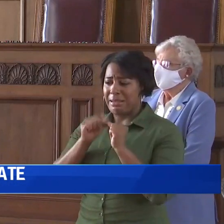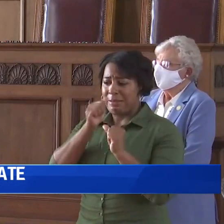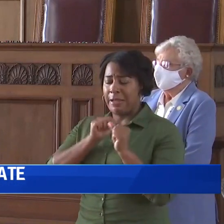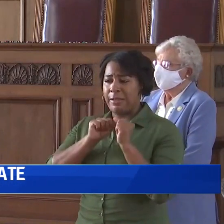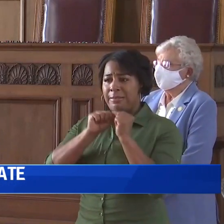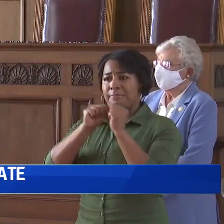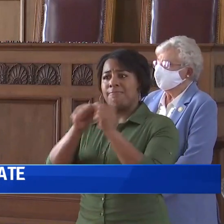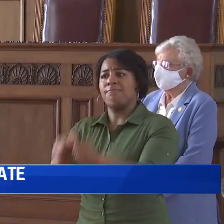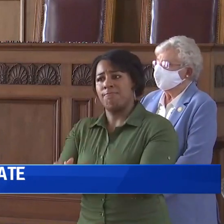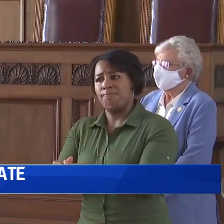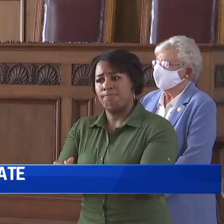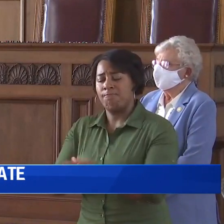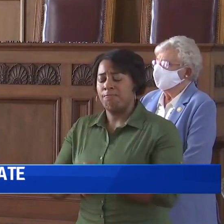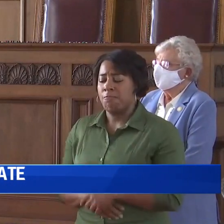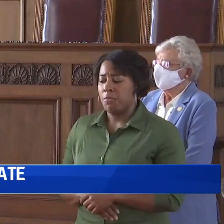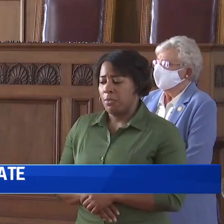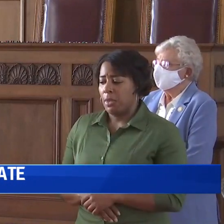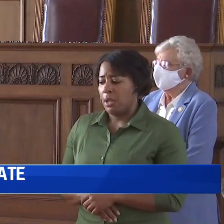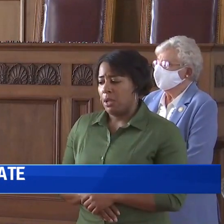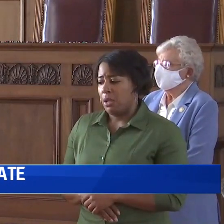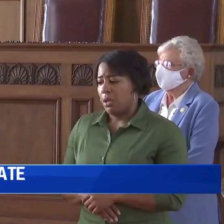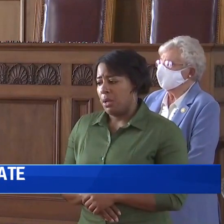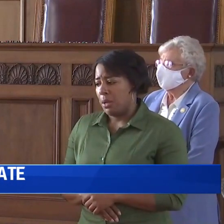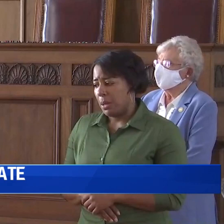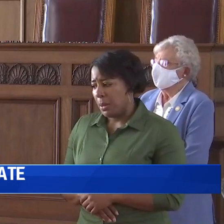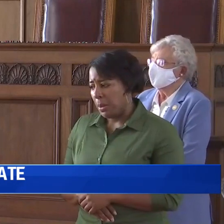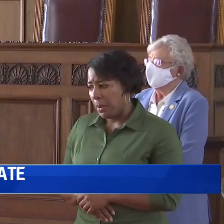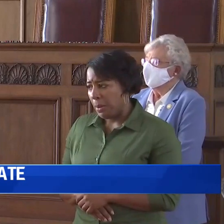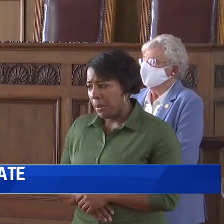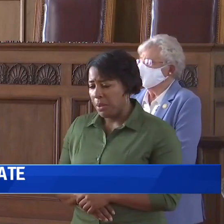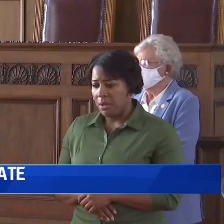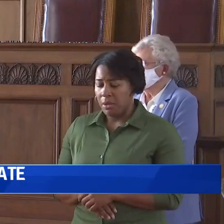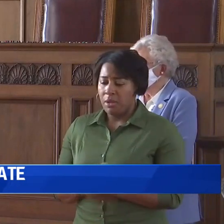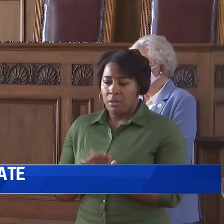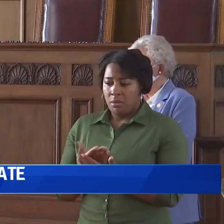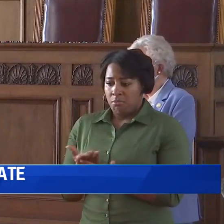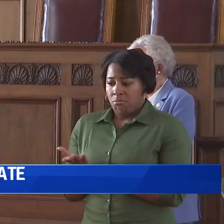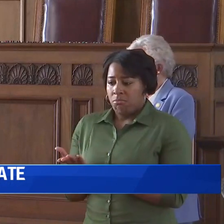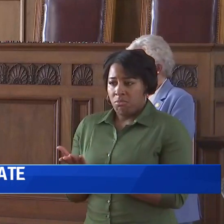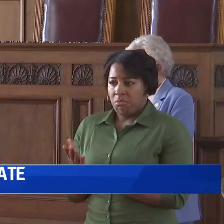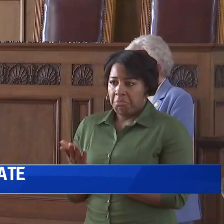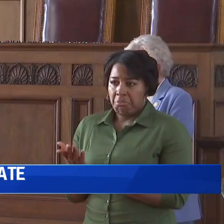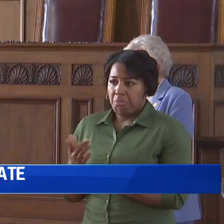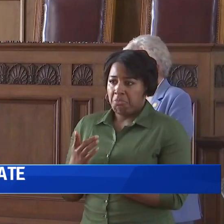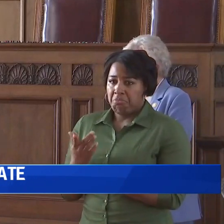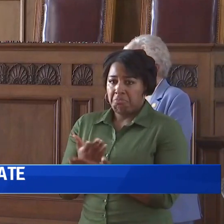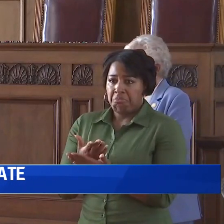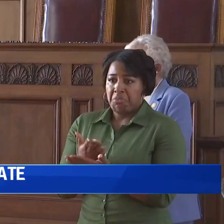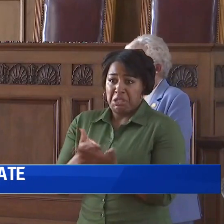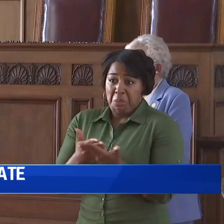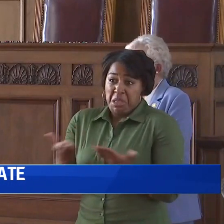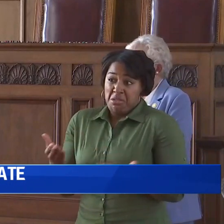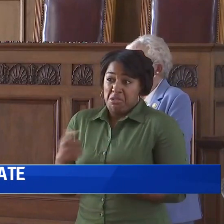ATHLETIC ACTIVITIES AND ATHLETIC COMPETITIONS WILL BE ALLOWED EDUCATION FACILITIES WILL STAY OPEN. CHILD CARE AND SUMMER CAMPS WILL ALSO BE ALLOWED TO OPEN WITH SOCIAL